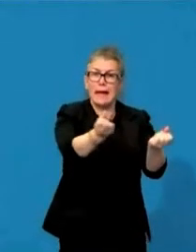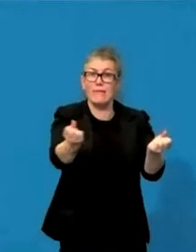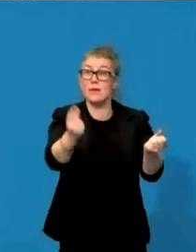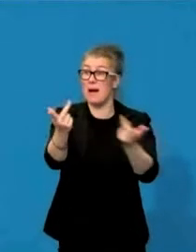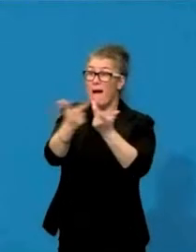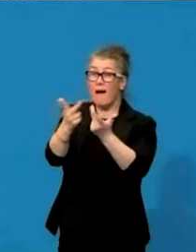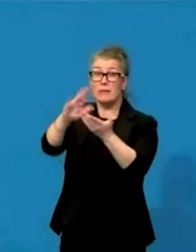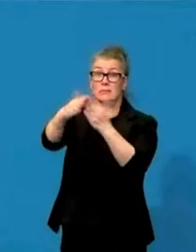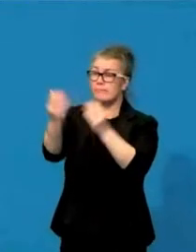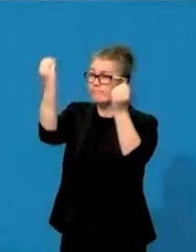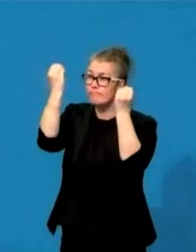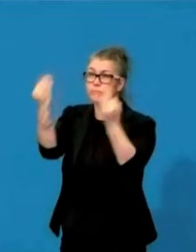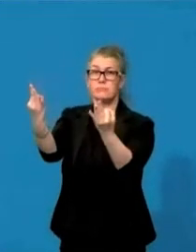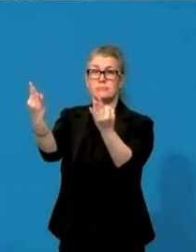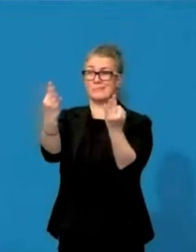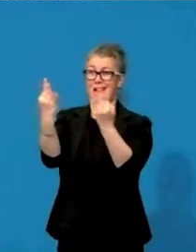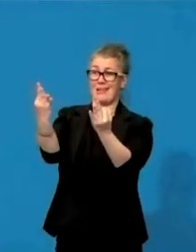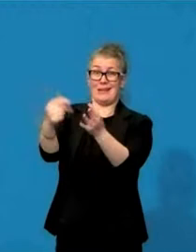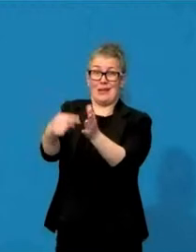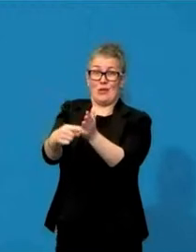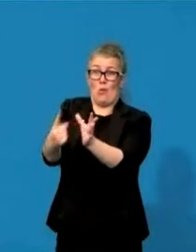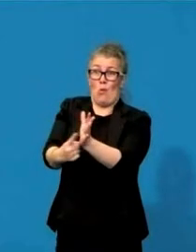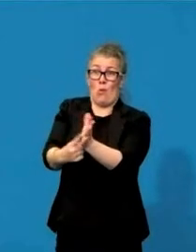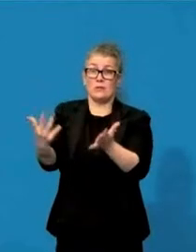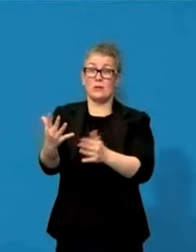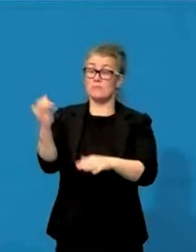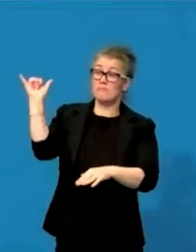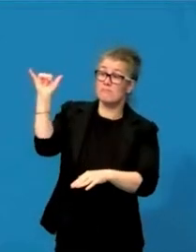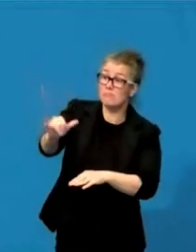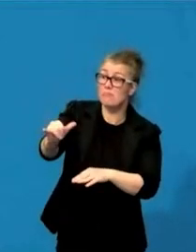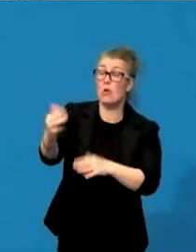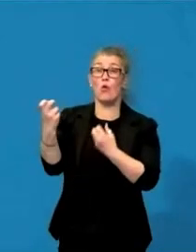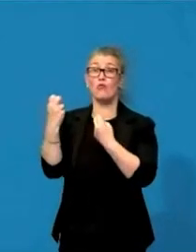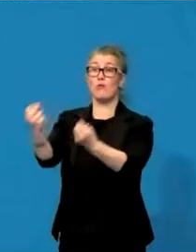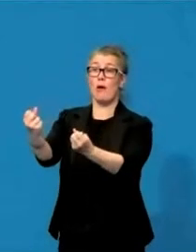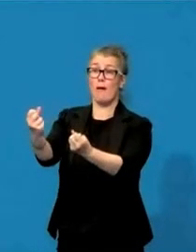And so, you know, the fly-in fly-out, drive-in drive-out service delivery model